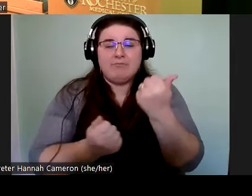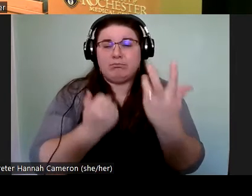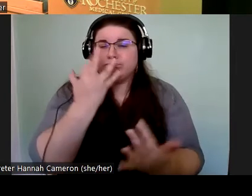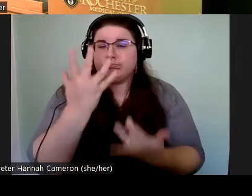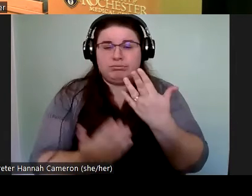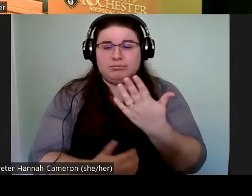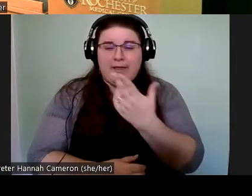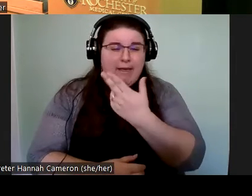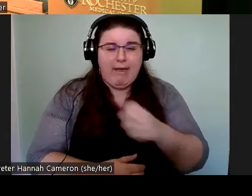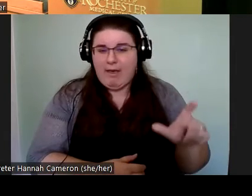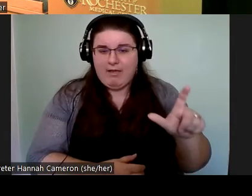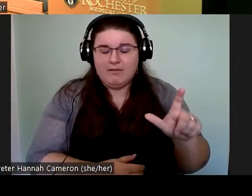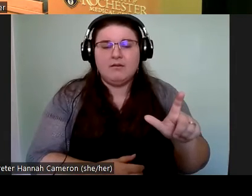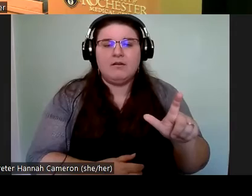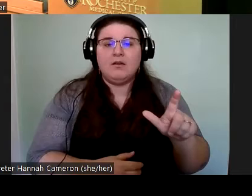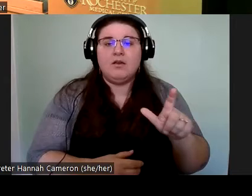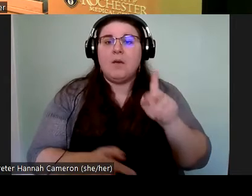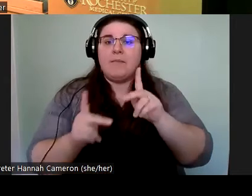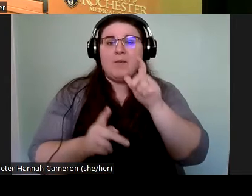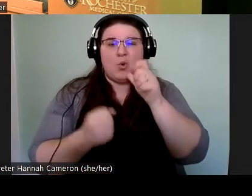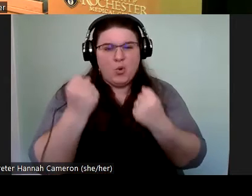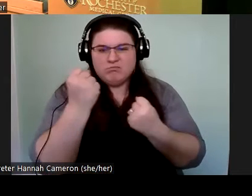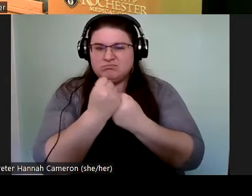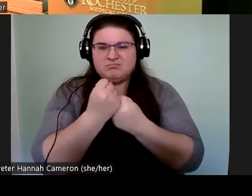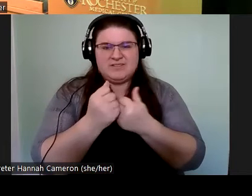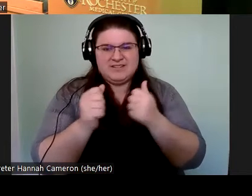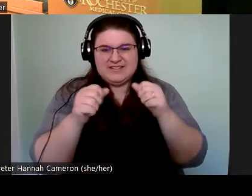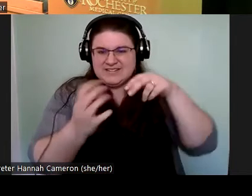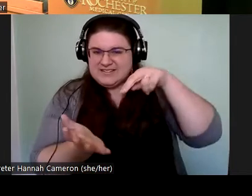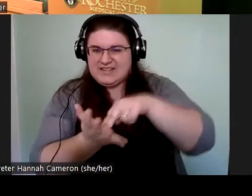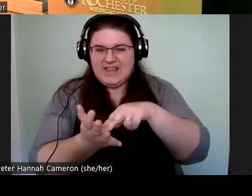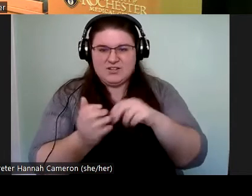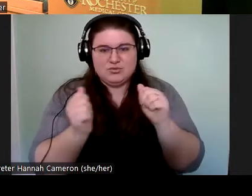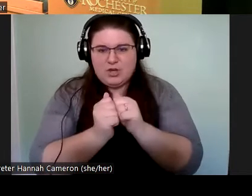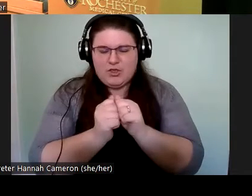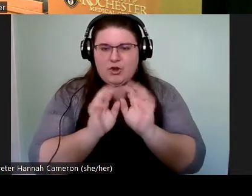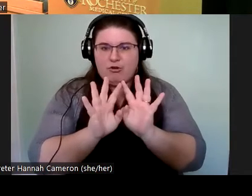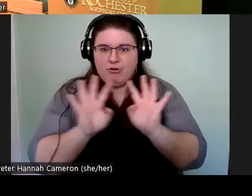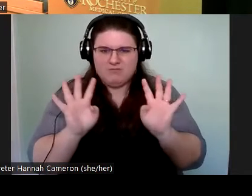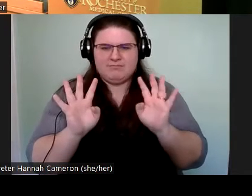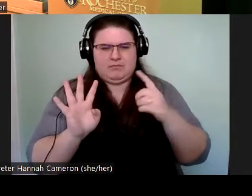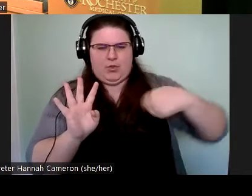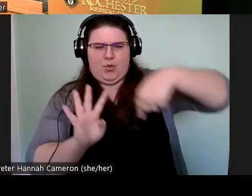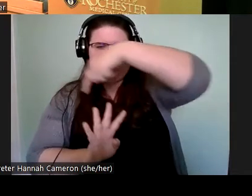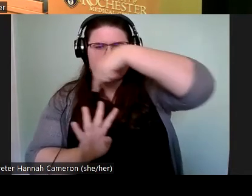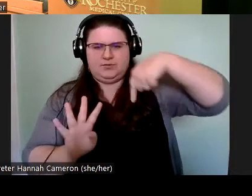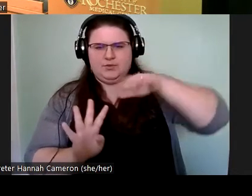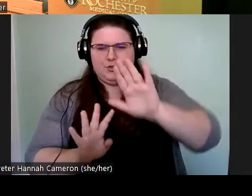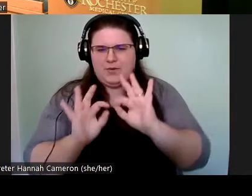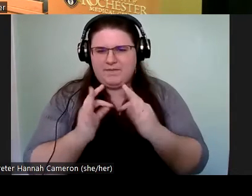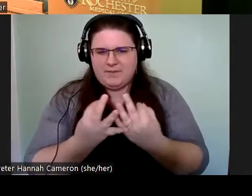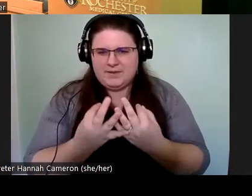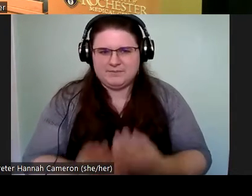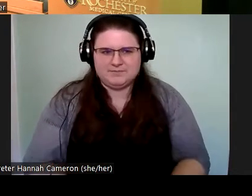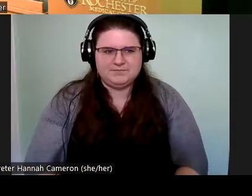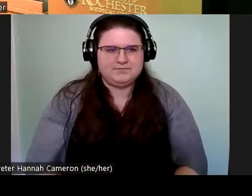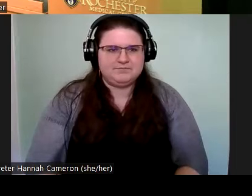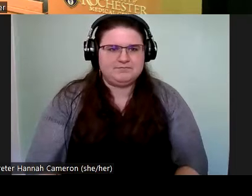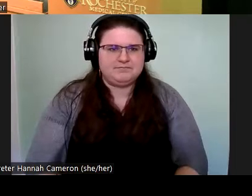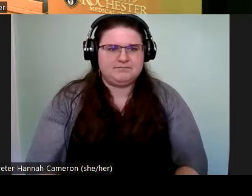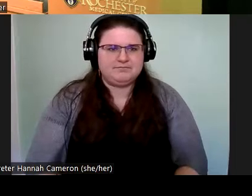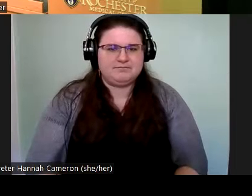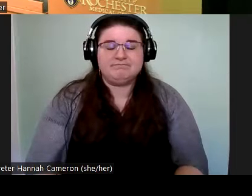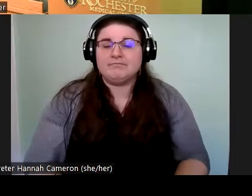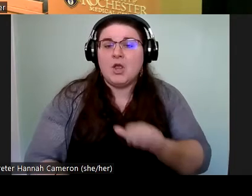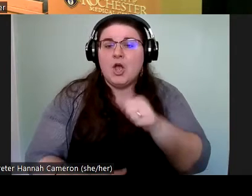family so another reason to involve the family is you all come and go you know you might be